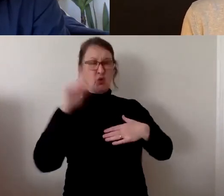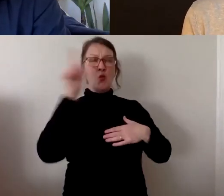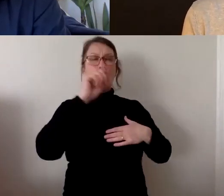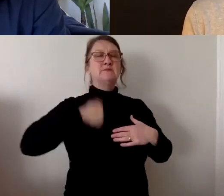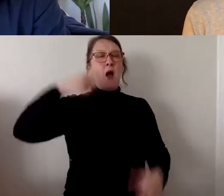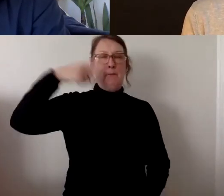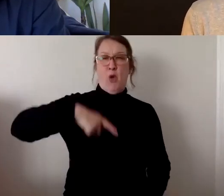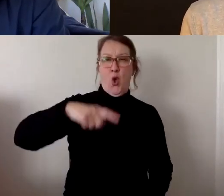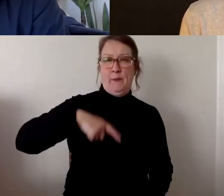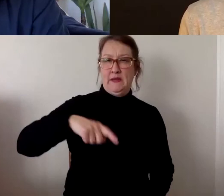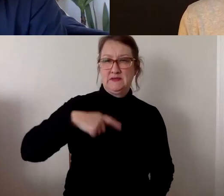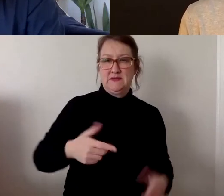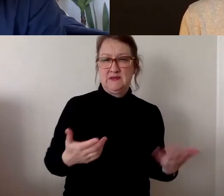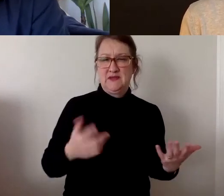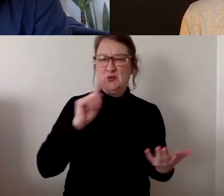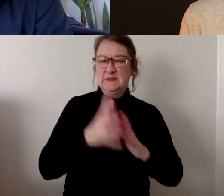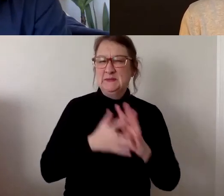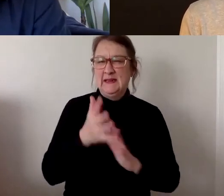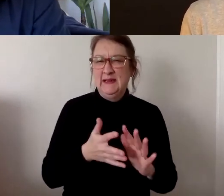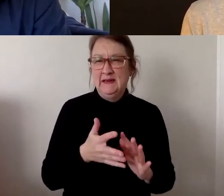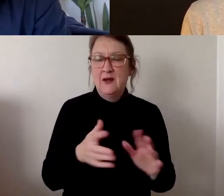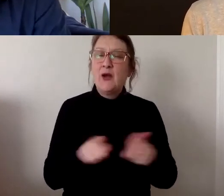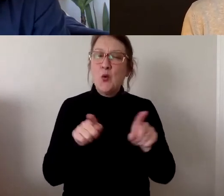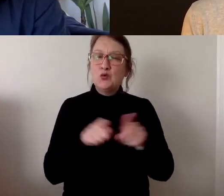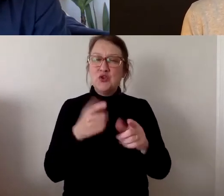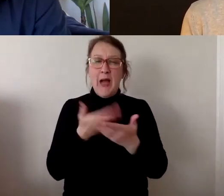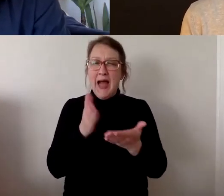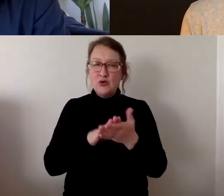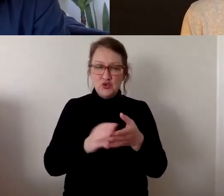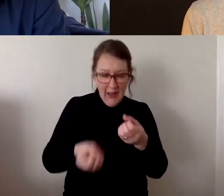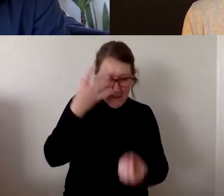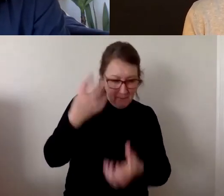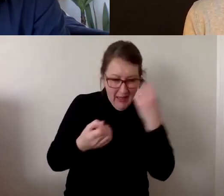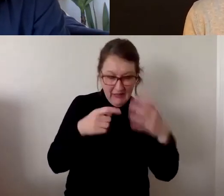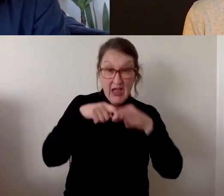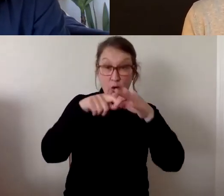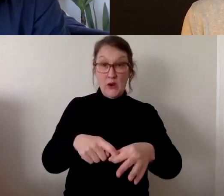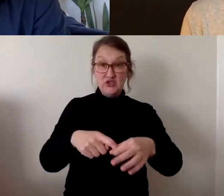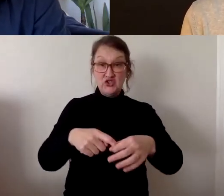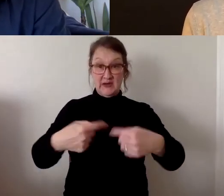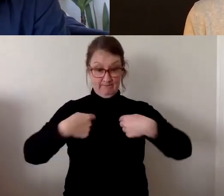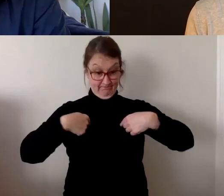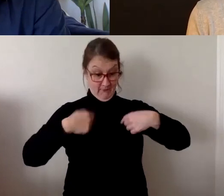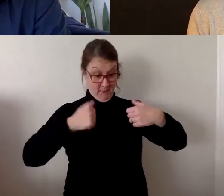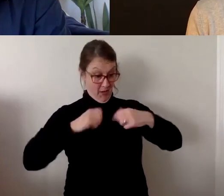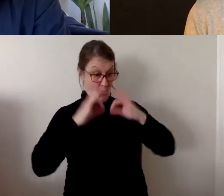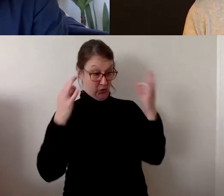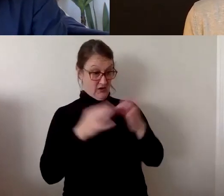have advice around how to unpack that question?" I know you've spoken about this before.